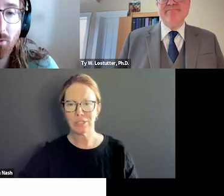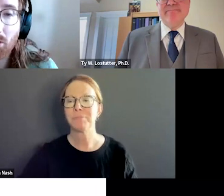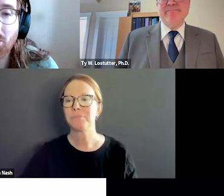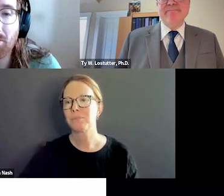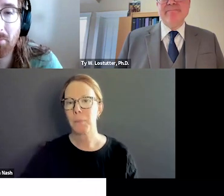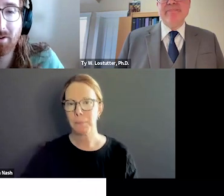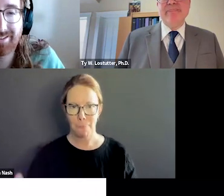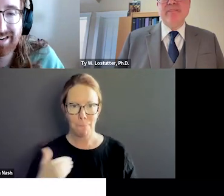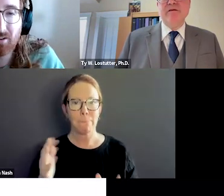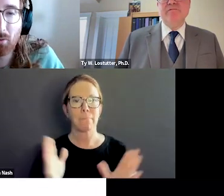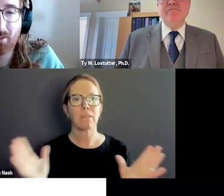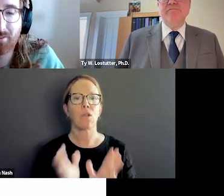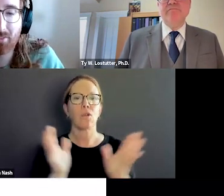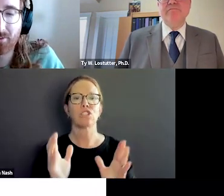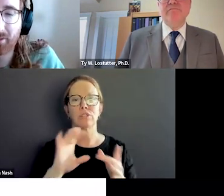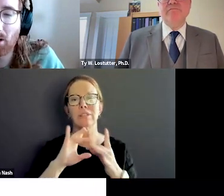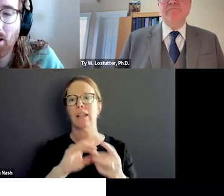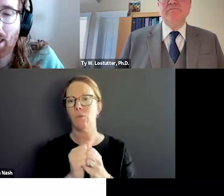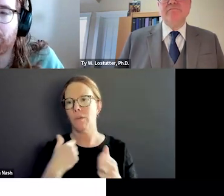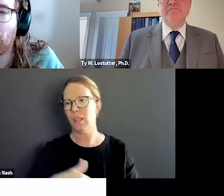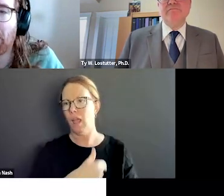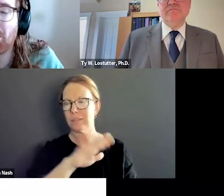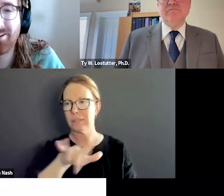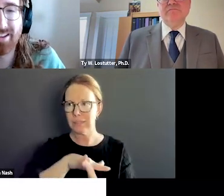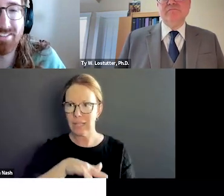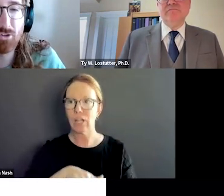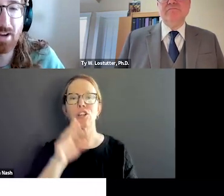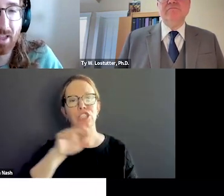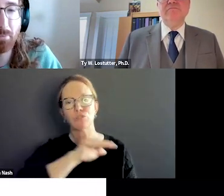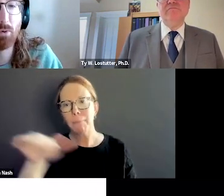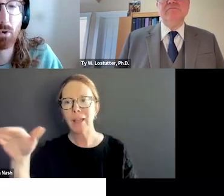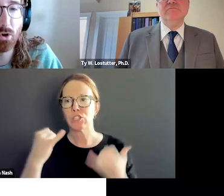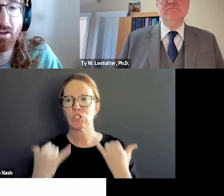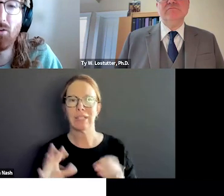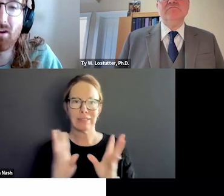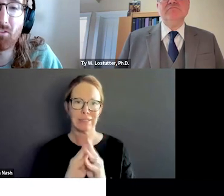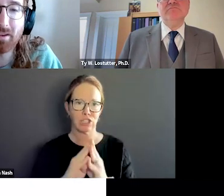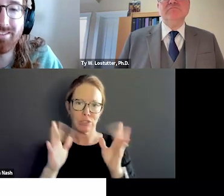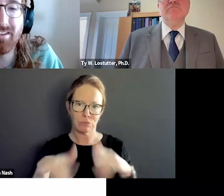We do encourage everybody to connect with us at the center. As a reminder, today's session has been recorded and you can expect